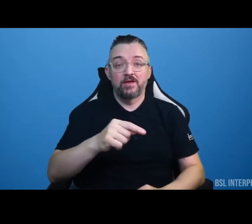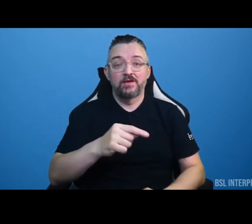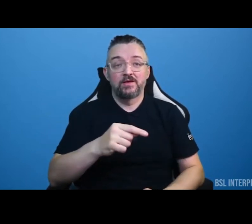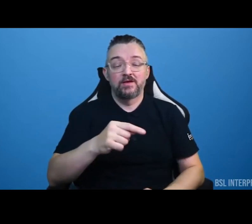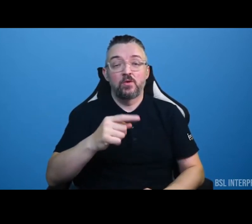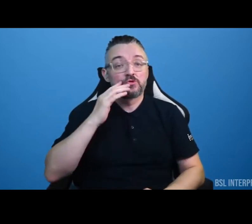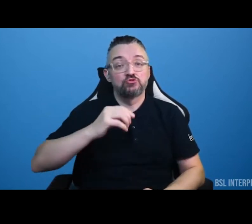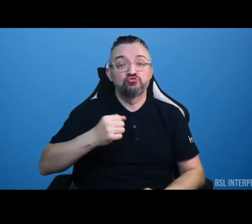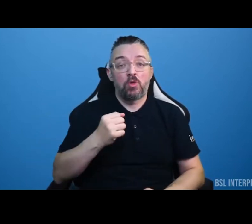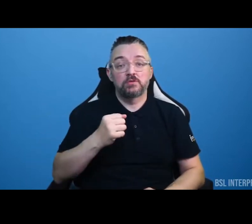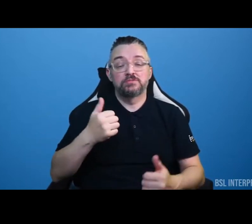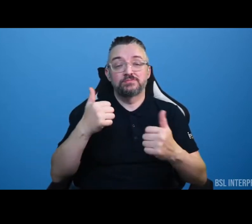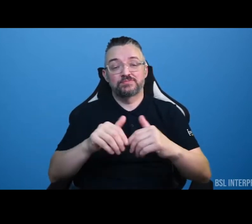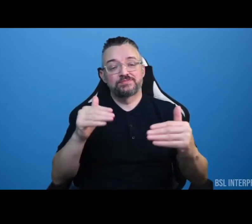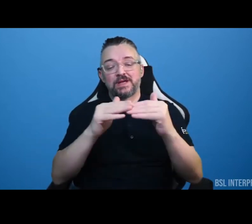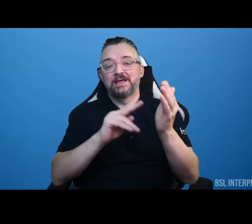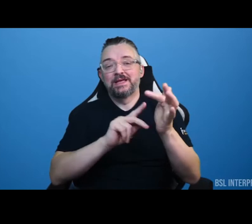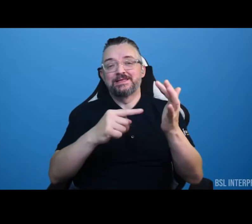Scotland meets its net zero commitments, 2045.